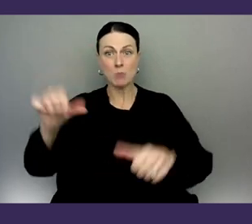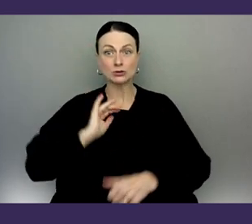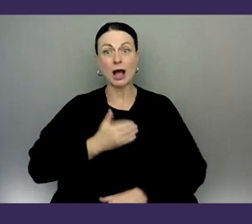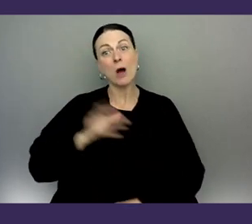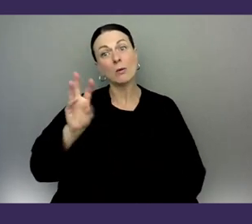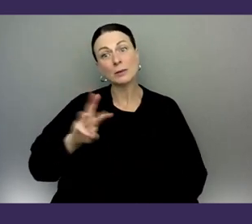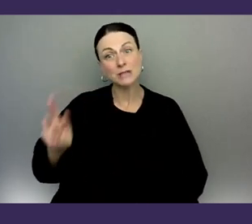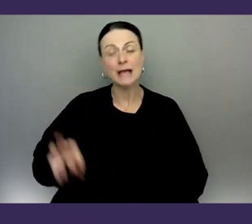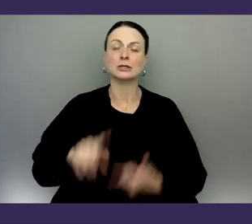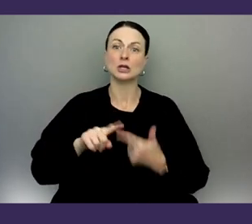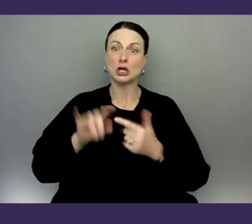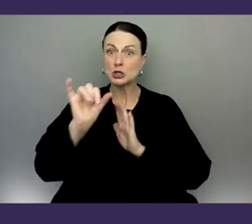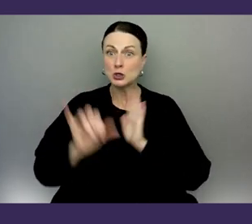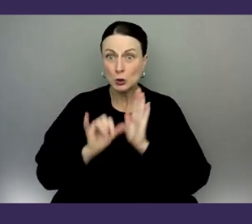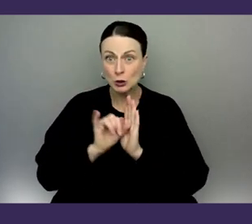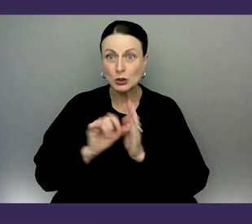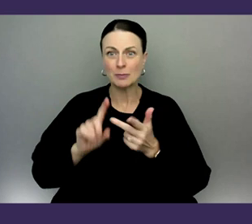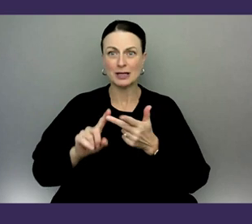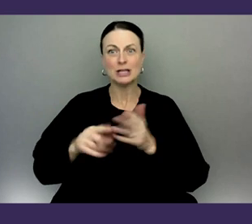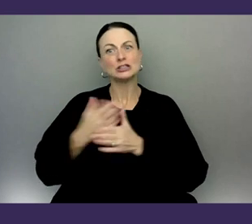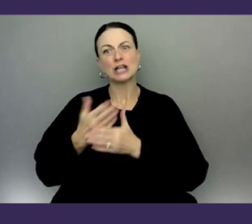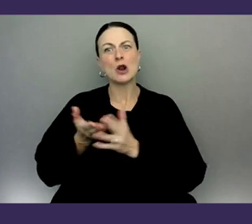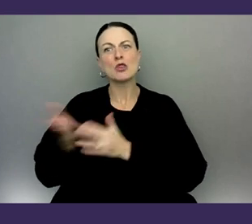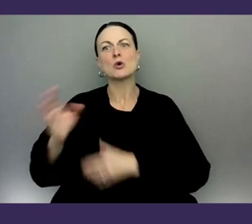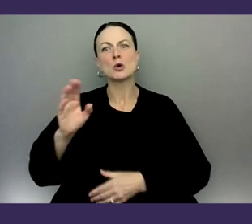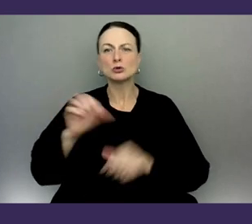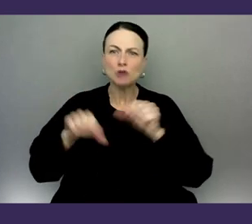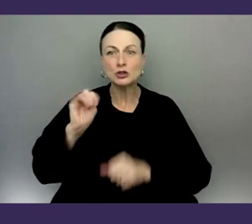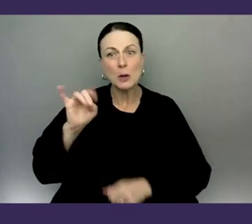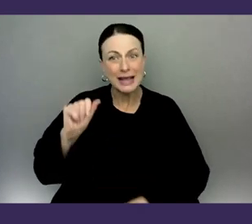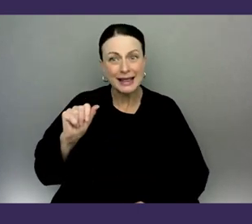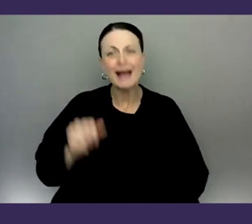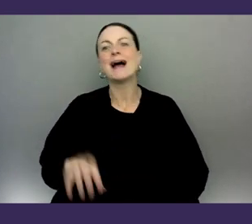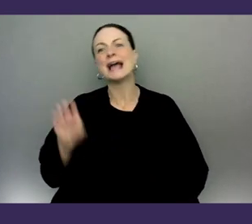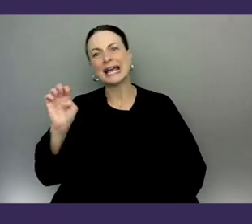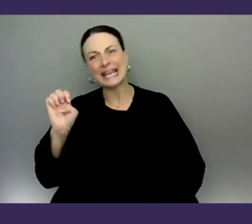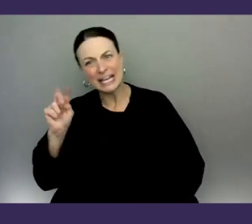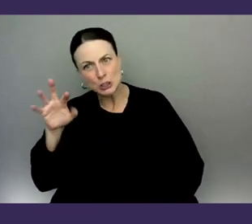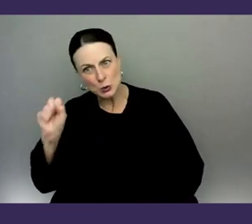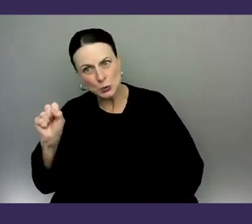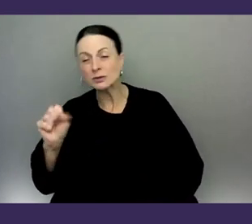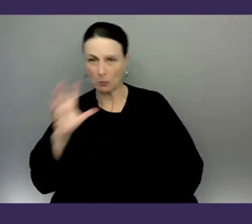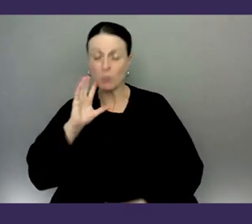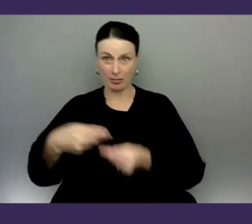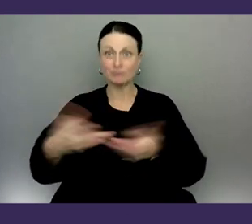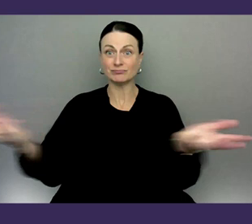on our YouTube channel, and shared through our social media and e-newsletter. So be on the lookout for that in about a week or so.